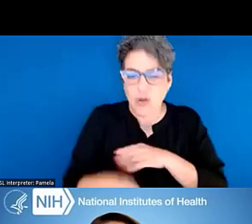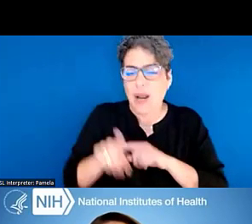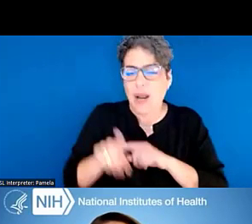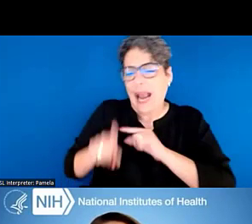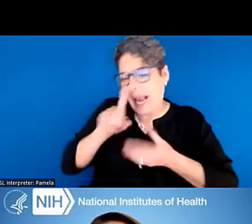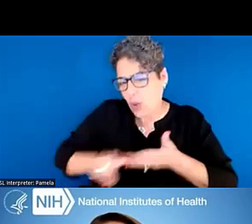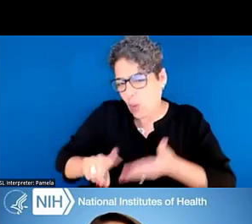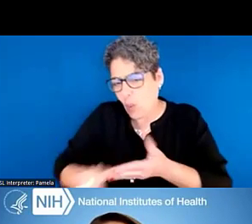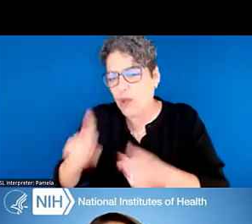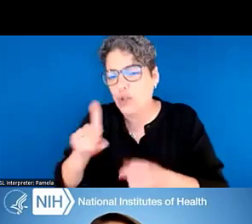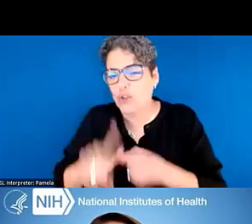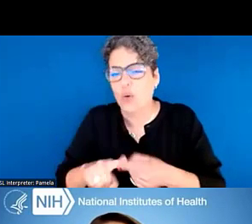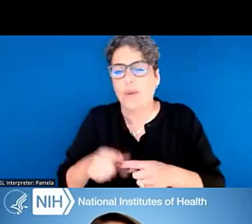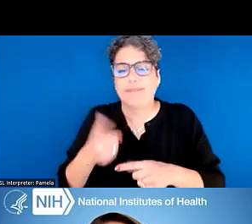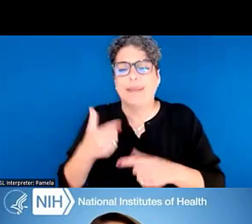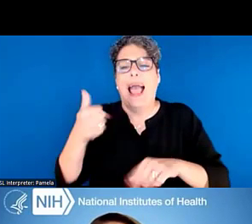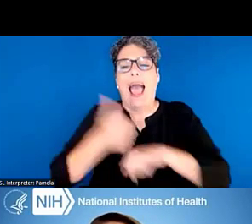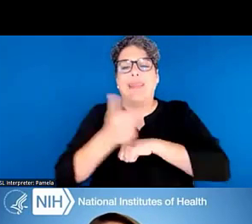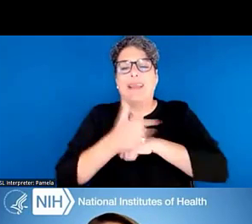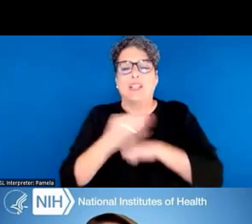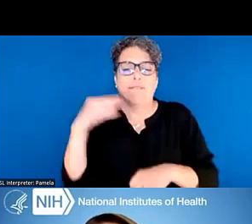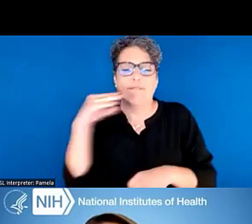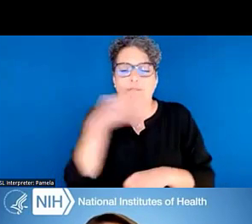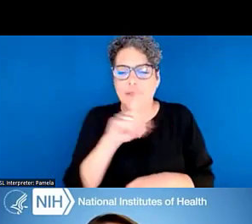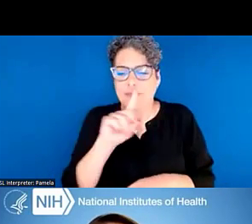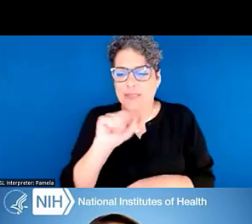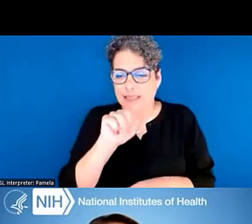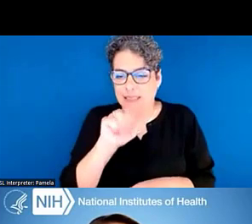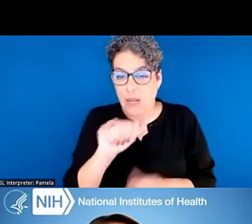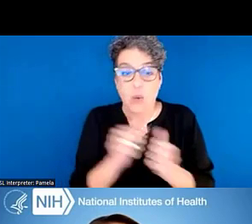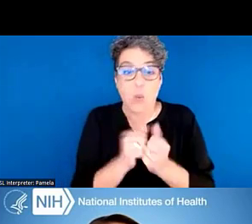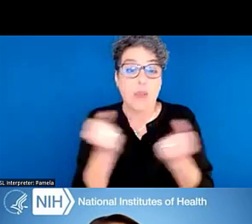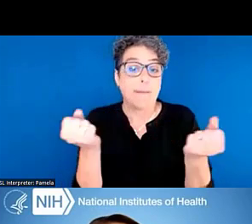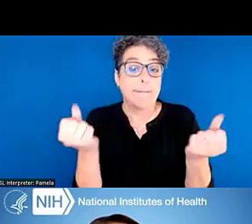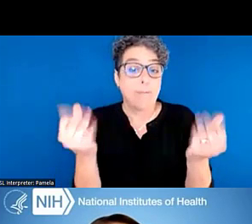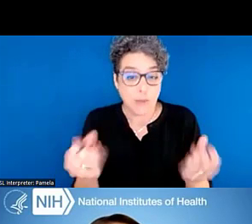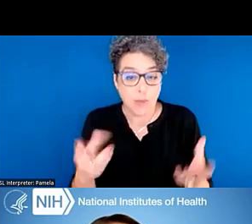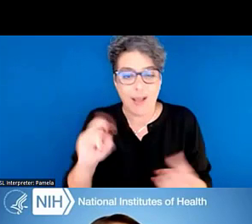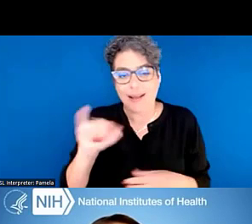in multiple NIH-supported publications belonging to the PI, Dr. Smith.